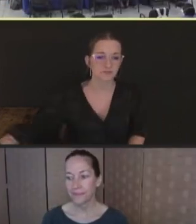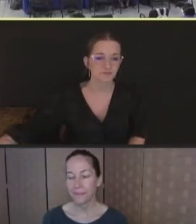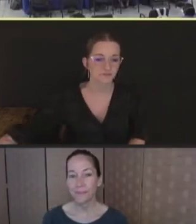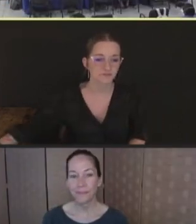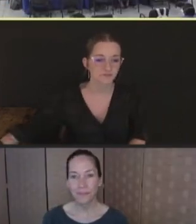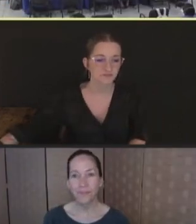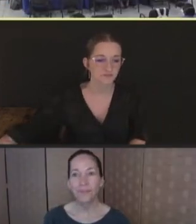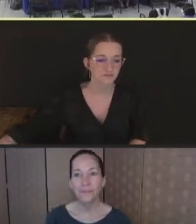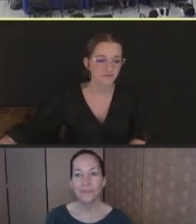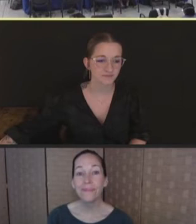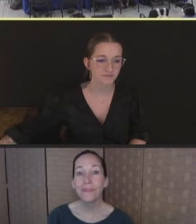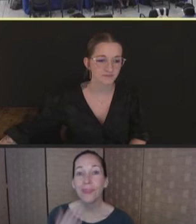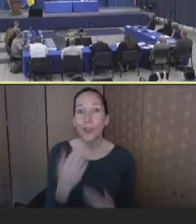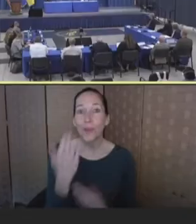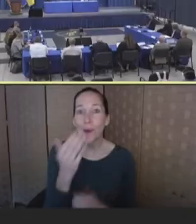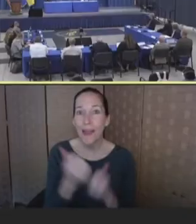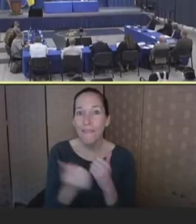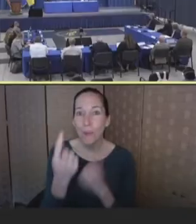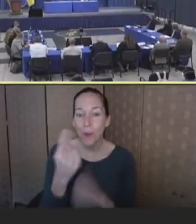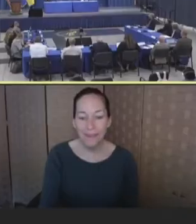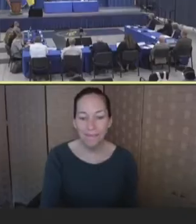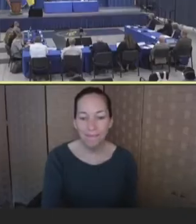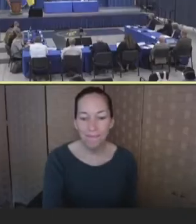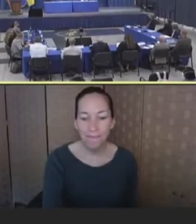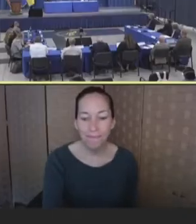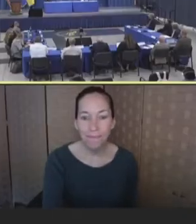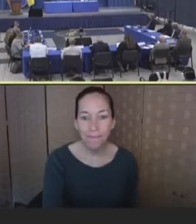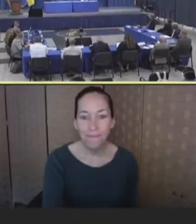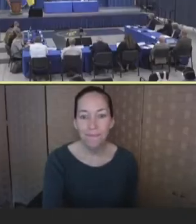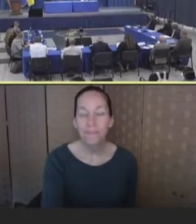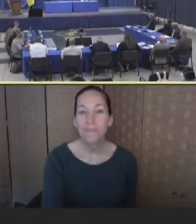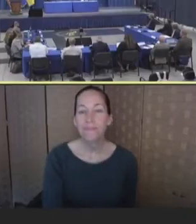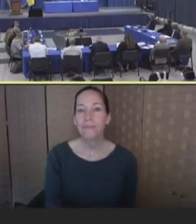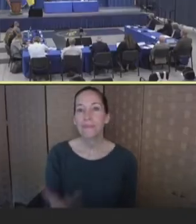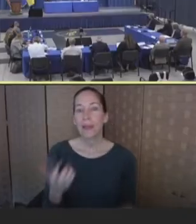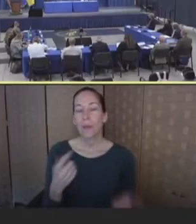So, I'm going to talk about our case.